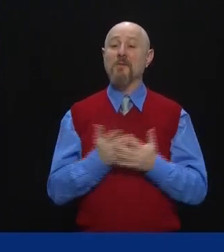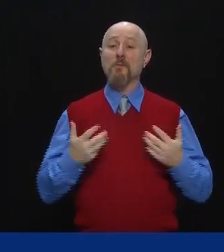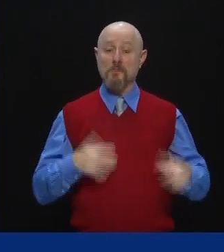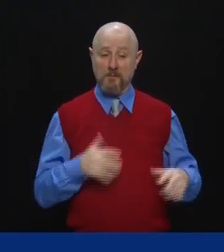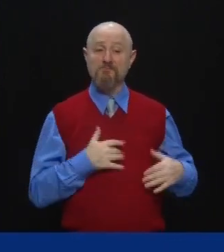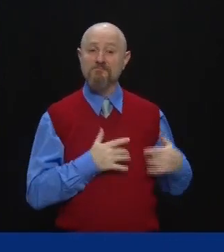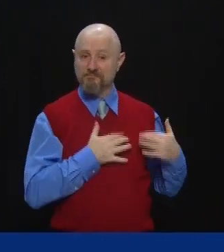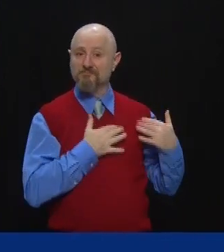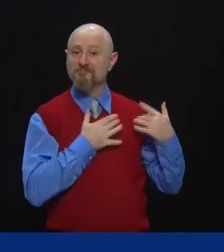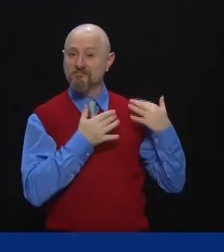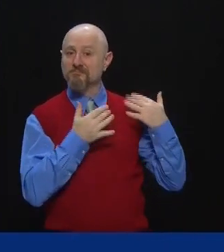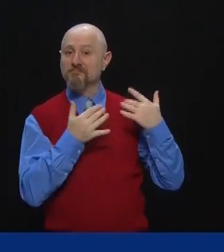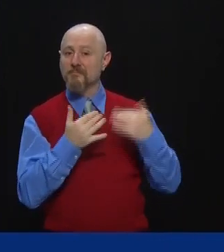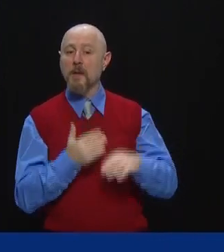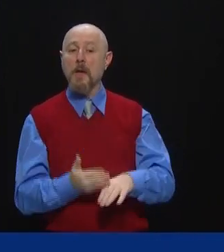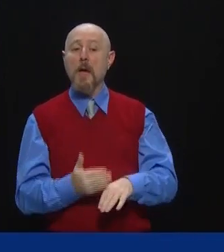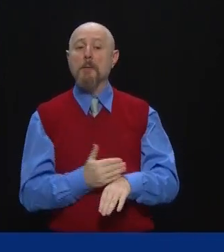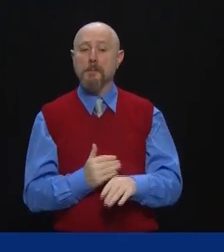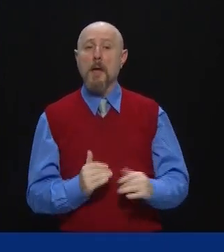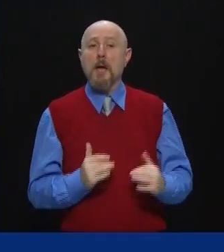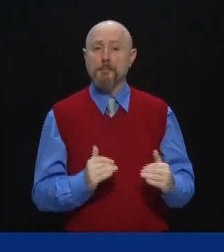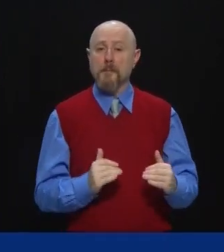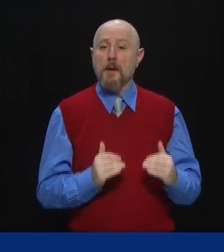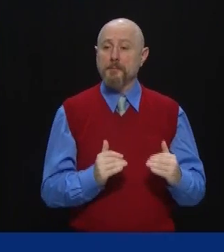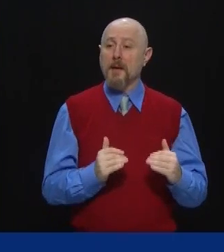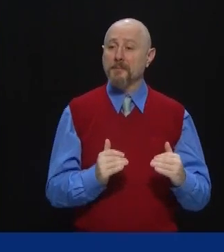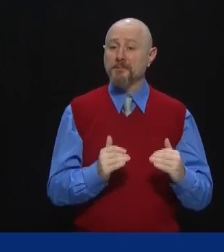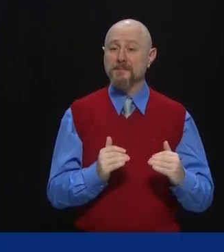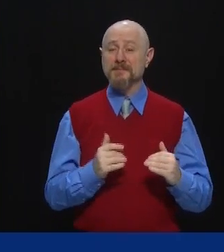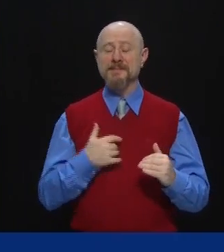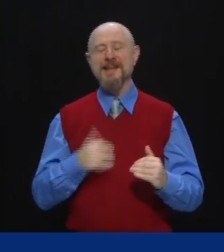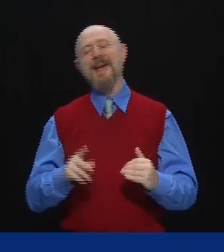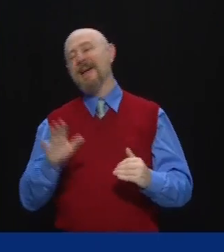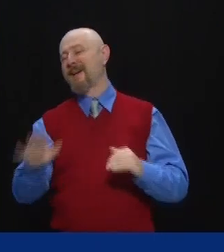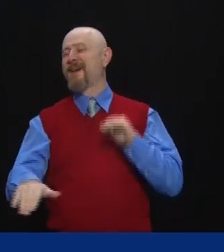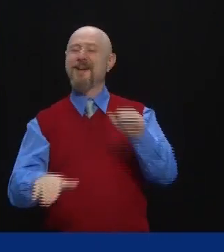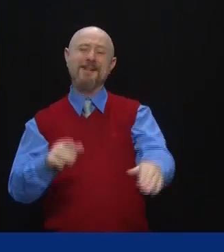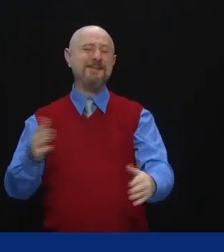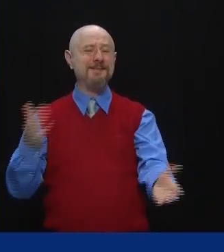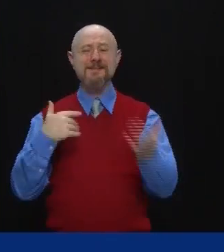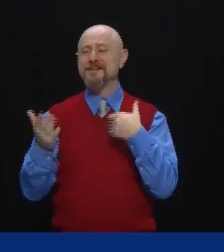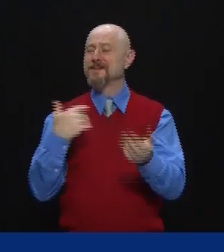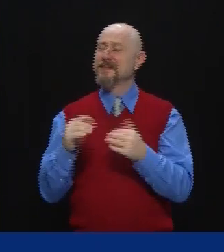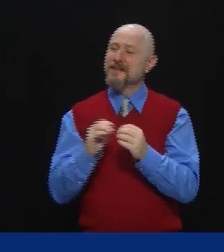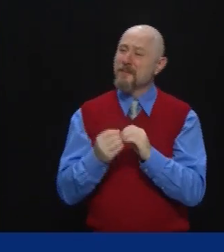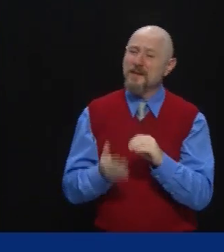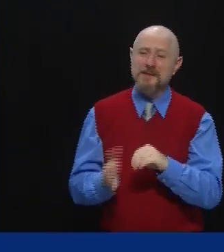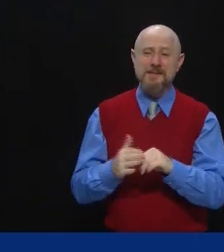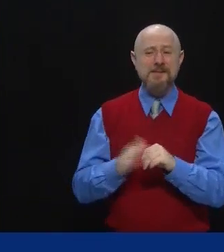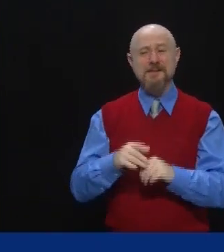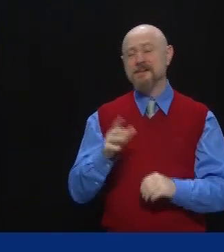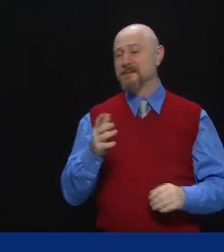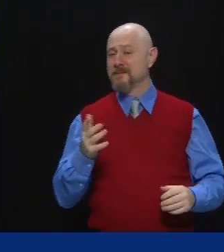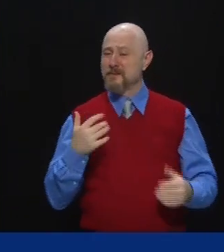WE'RE DOING THE RIGHT THINGS BUT 2.0 IS SIMPLY IMPROVEMENTS UPON WHAT WE'VE DIDN'T DOING AND, AGAIN, TO SOUND THE ALARM THAT THE NUMBERS ARE CONTINUING TO